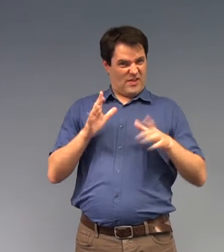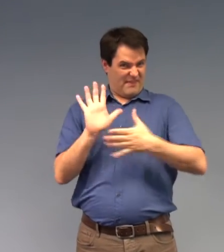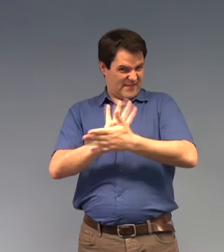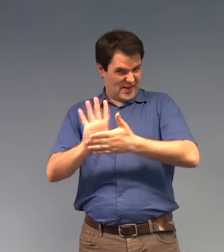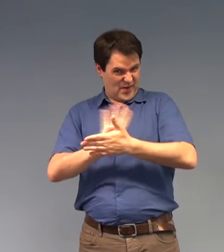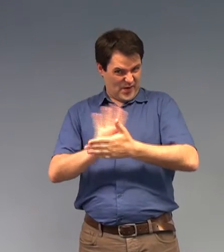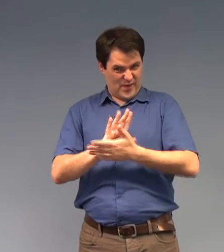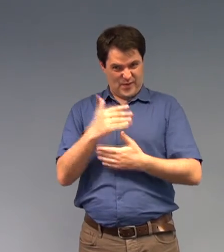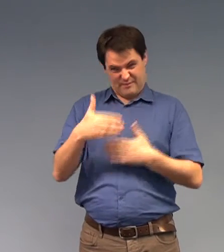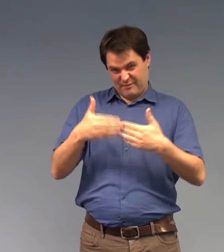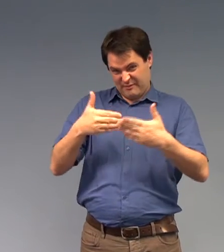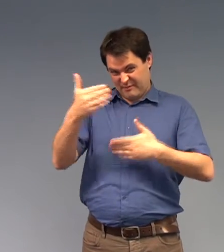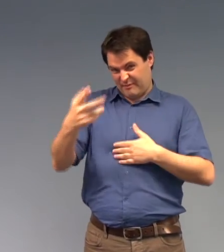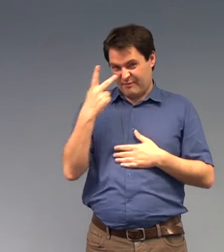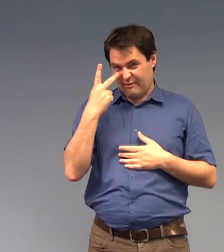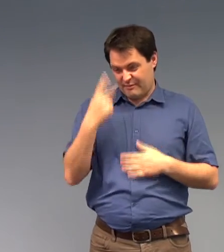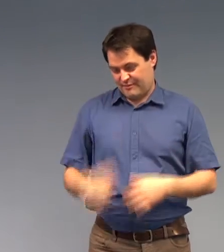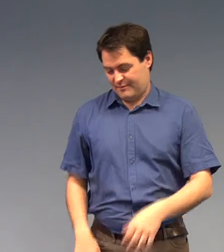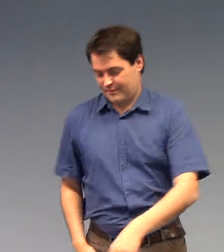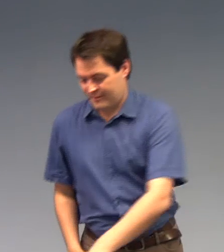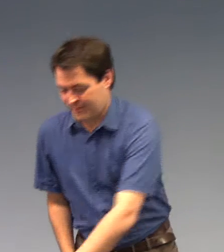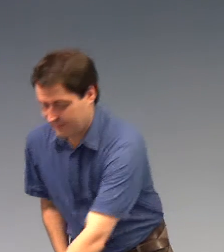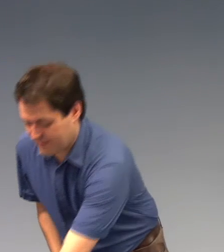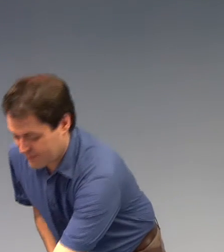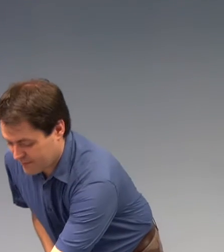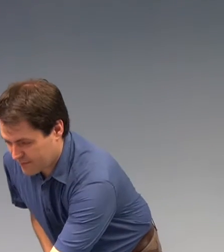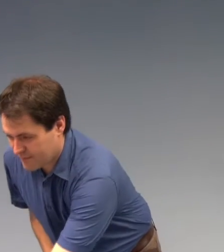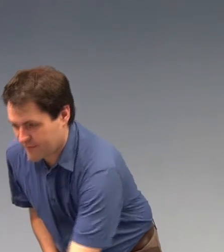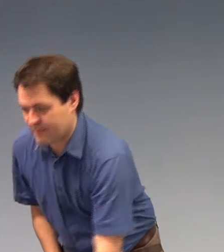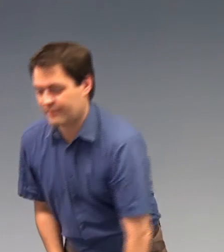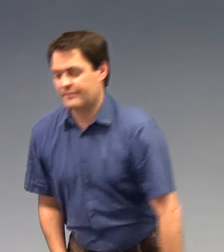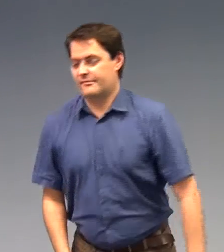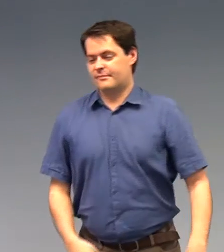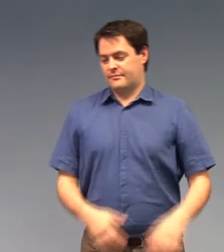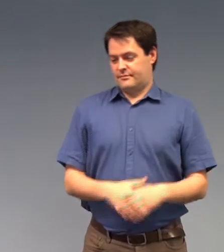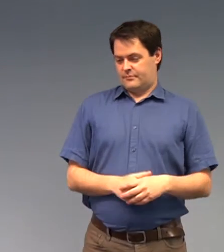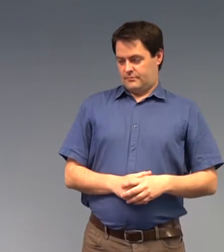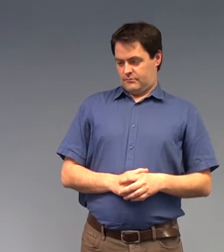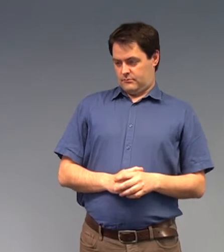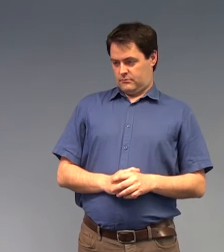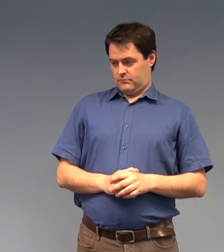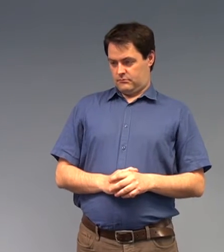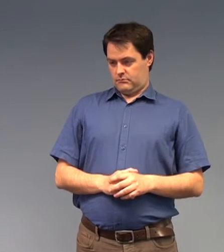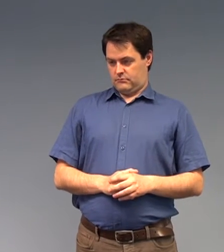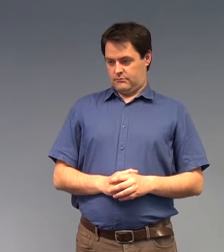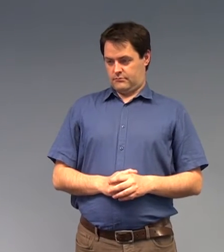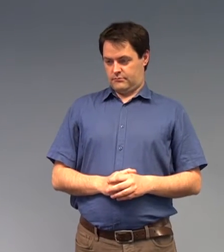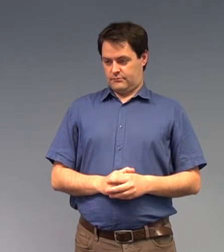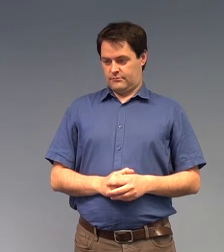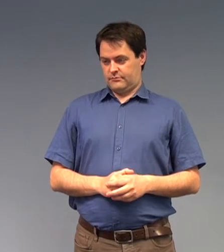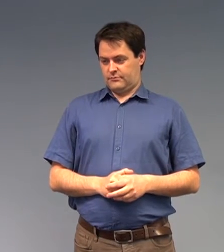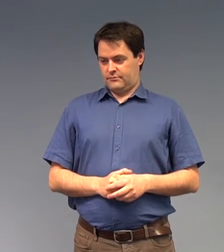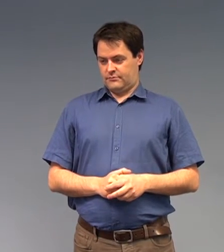And so I'll give you a quick look at the videotape that I have of that.